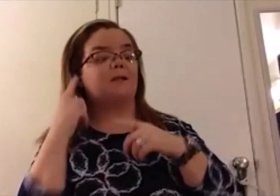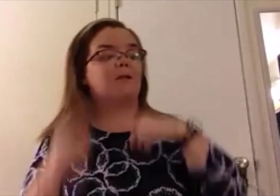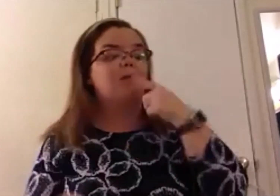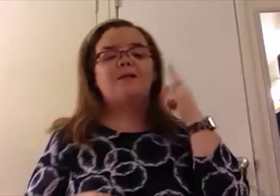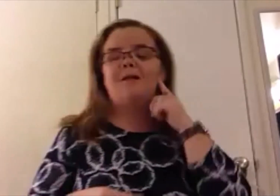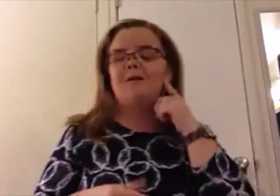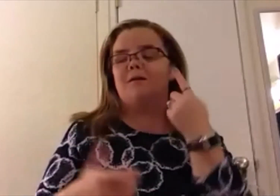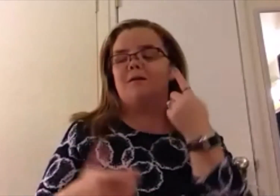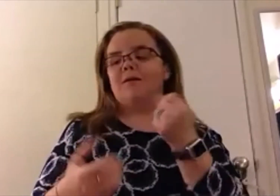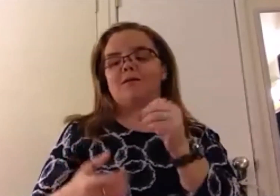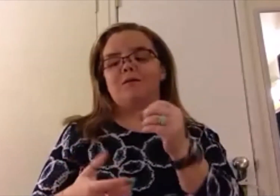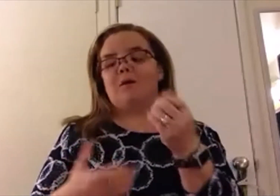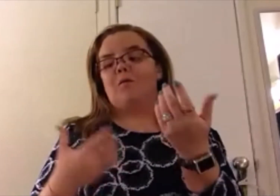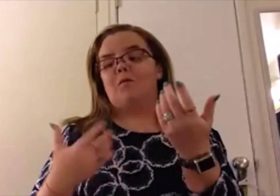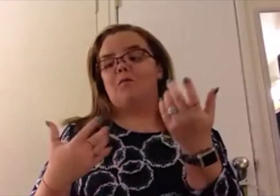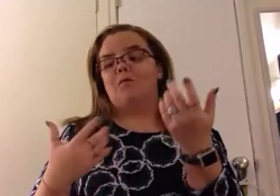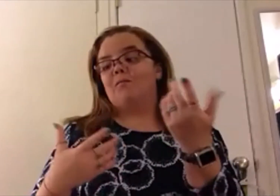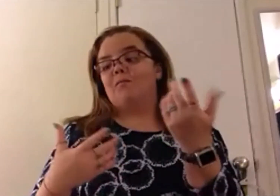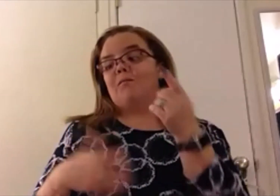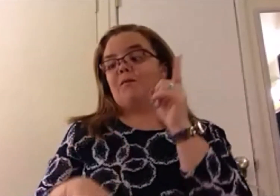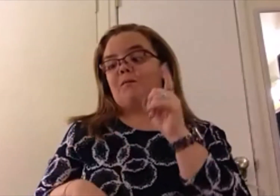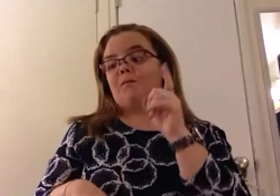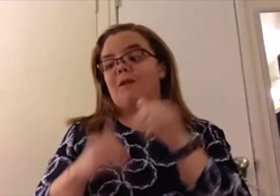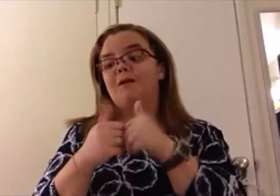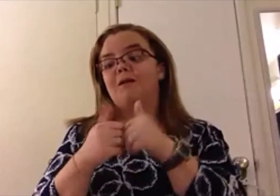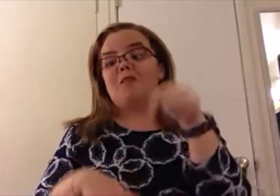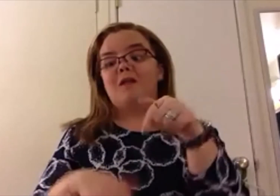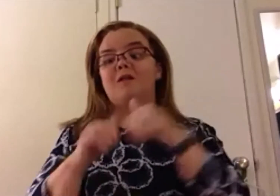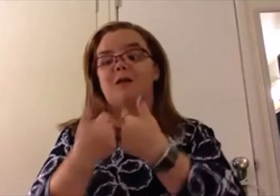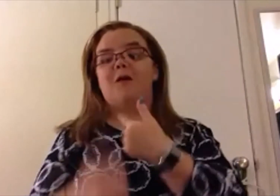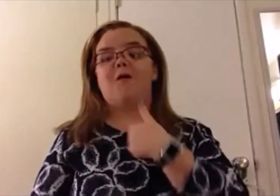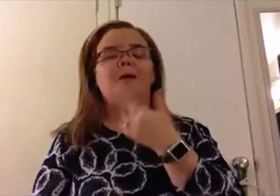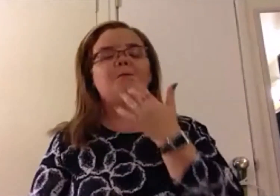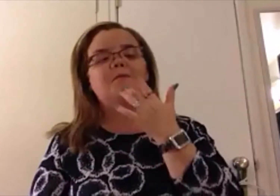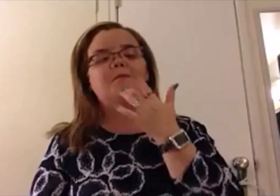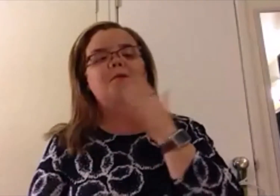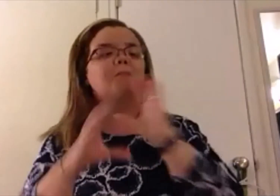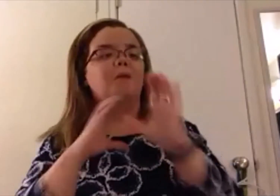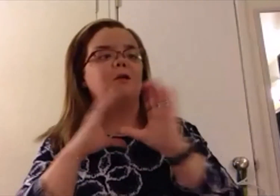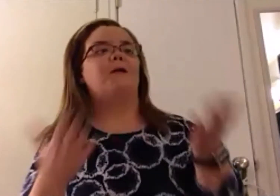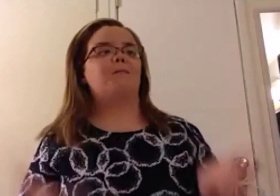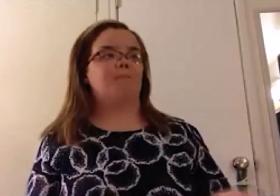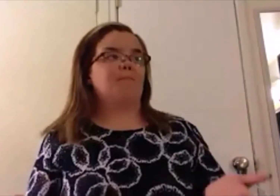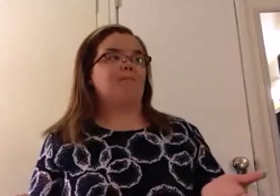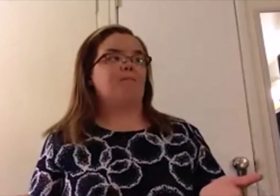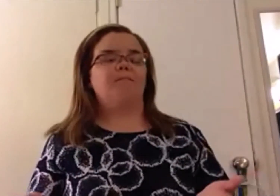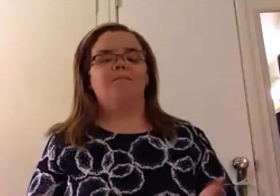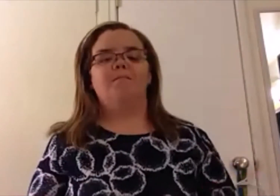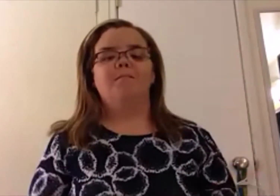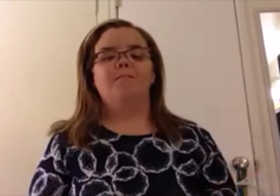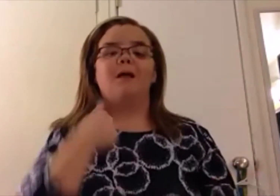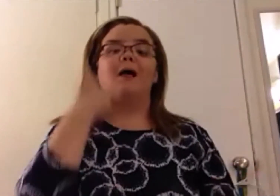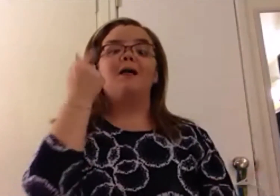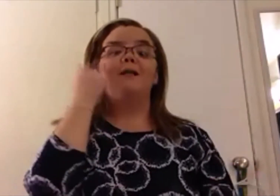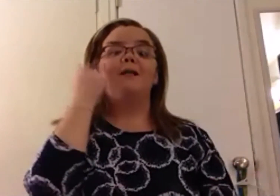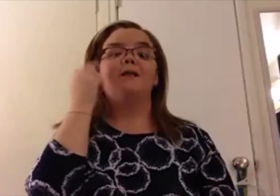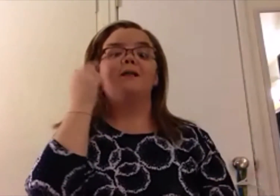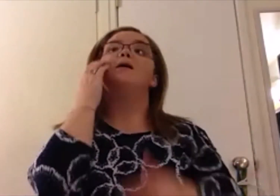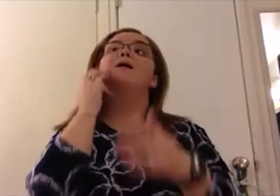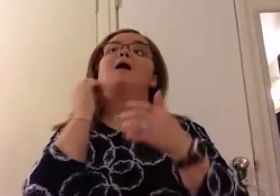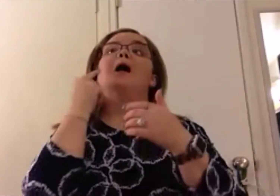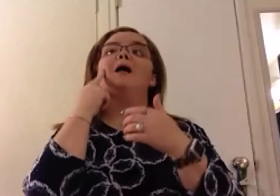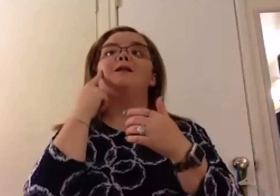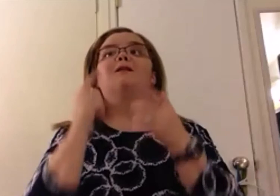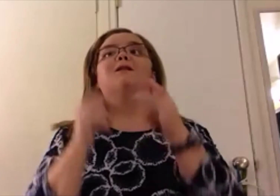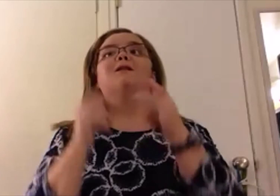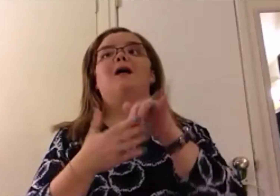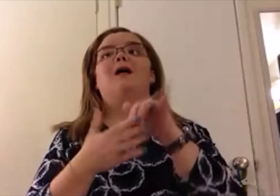hearing here so this this is how i prefer to communicate and i think i think that if